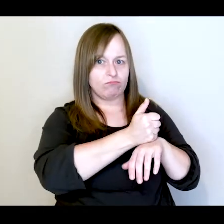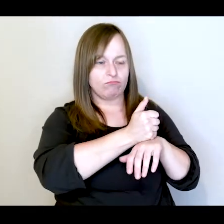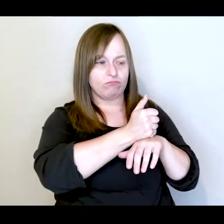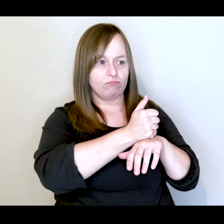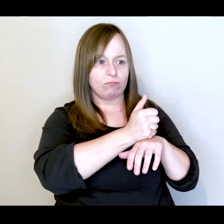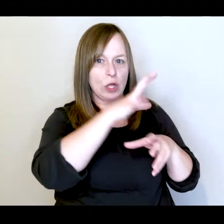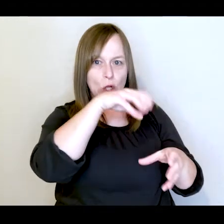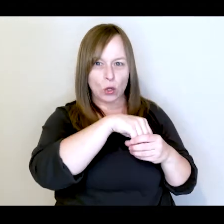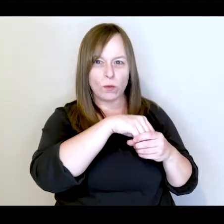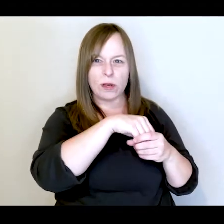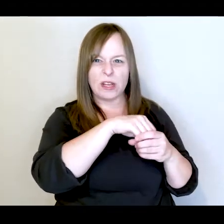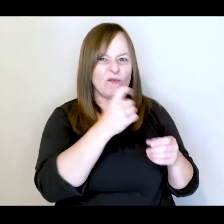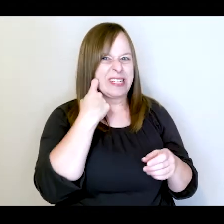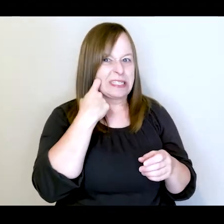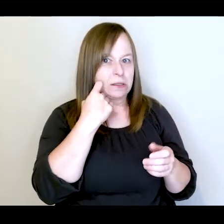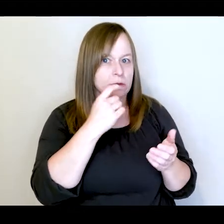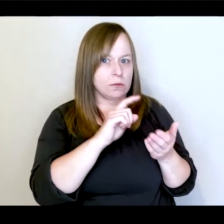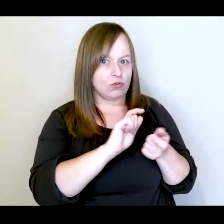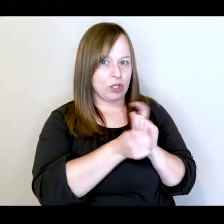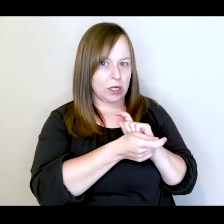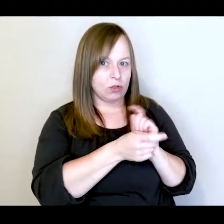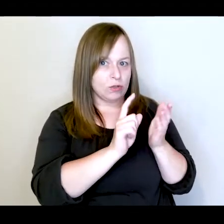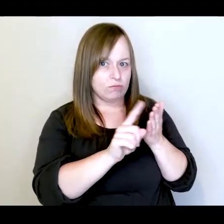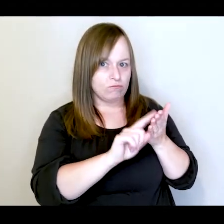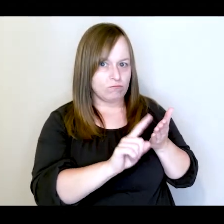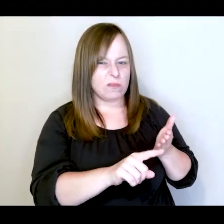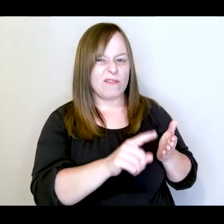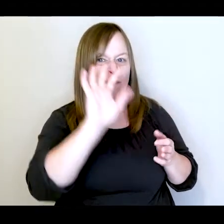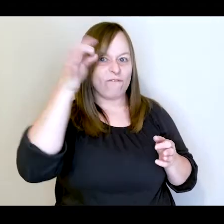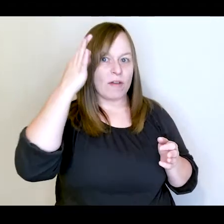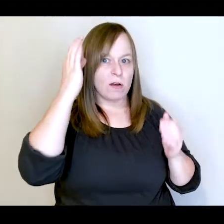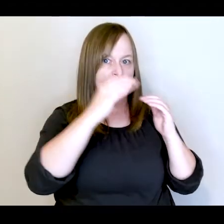follow it including some recent regulations. So that's from a federal